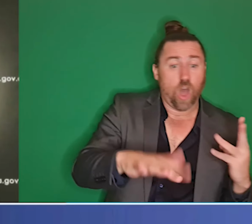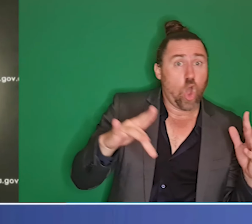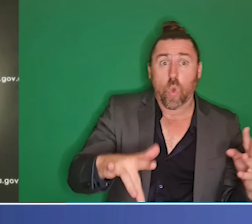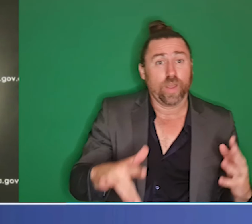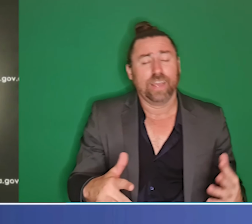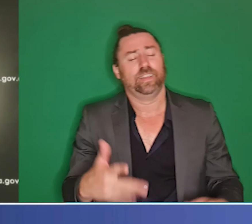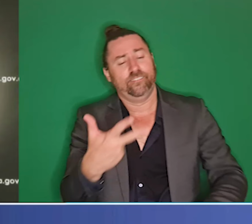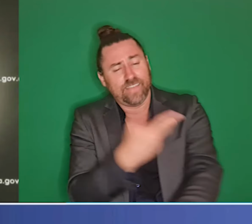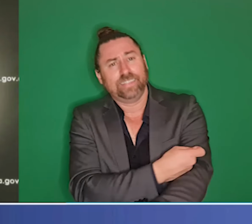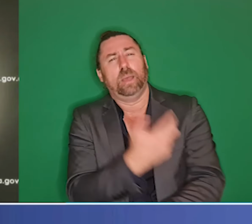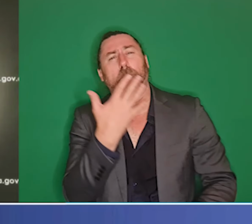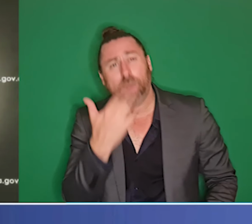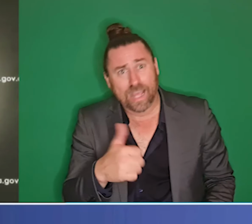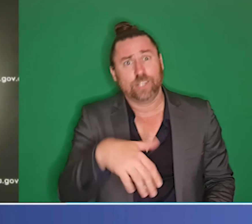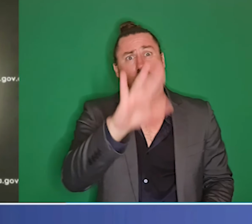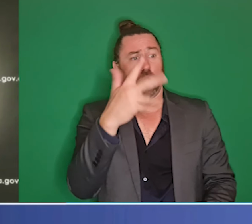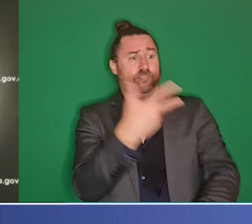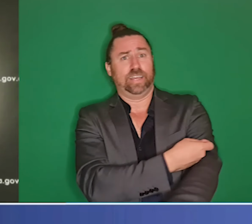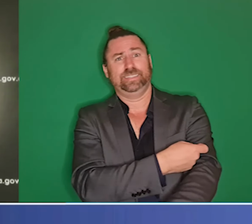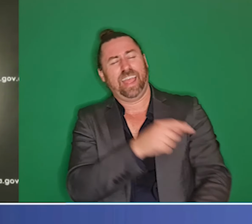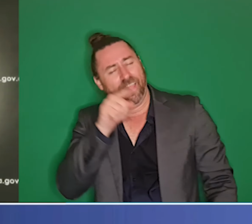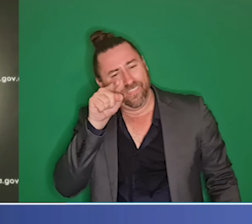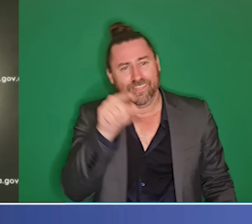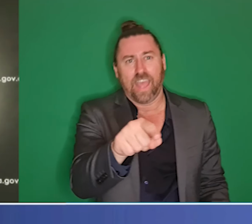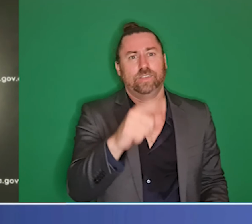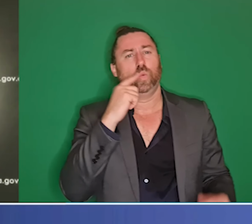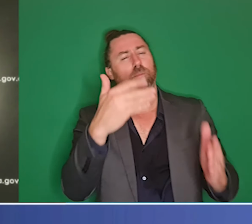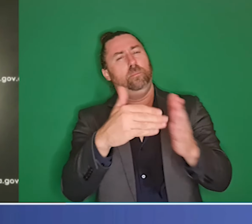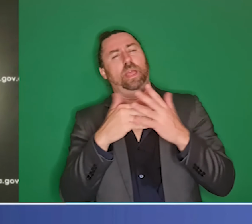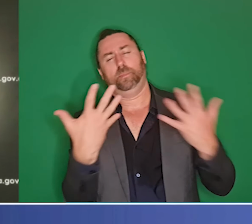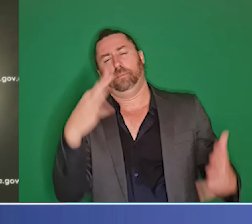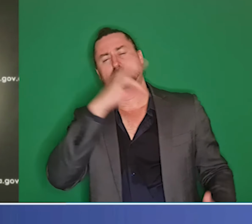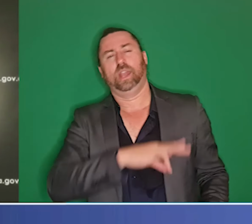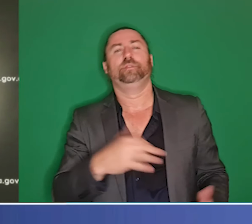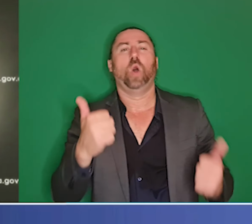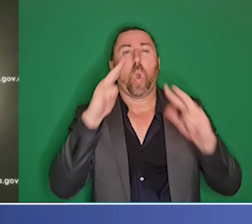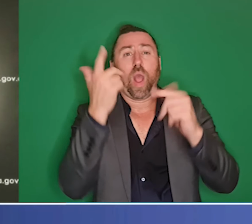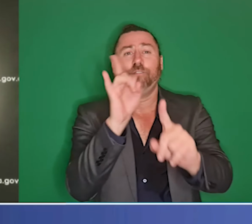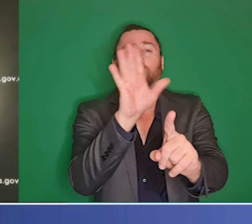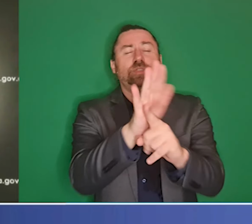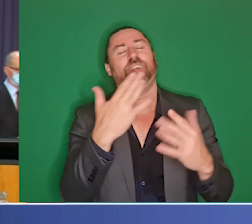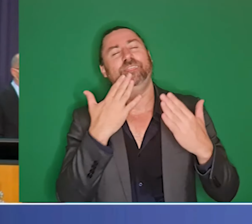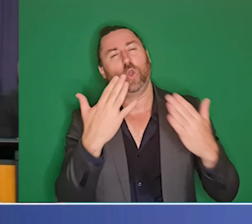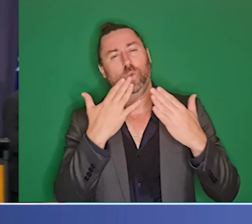please come forward to vaccinate yourself and your families. Thank you, everybody. Thank you very much.